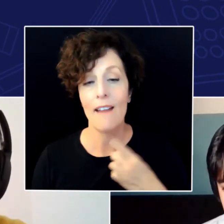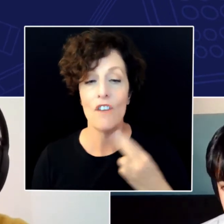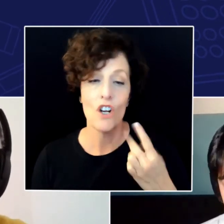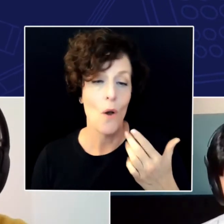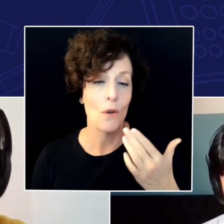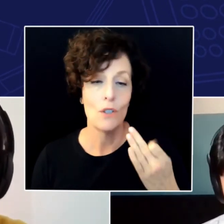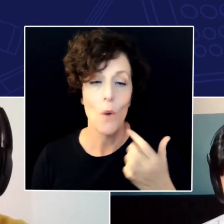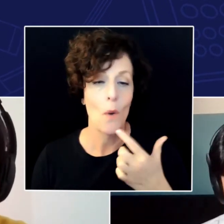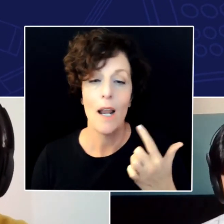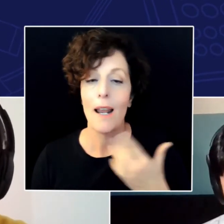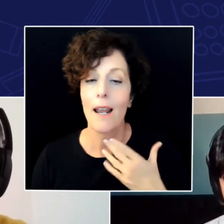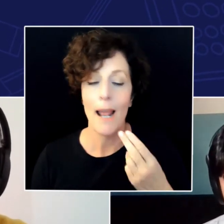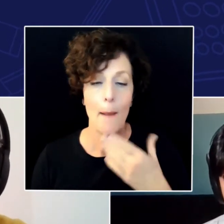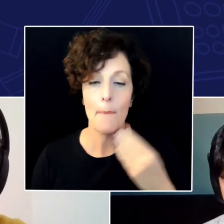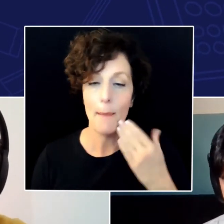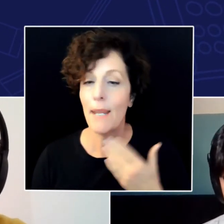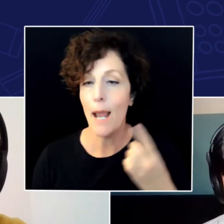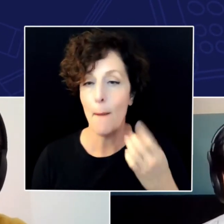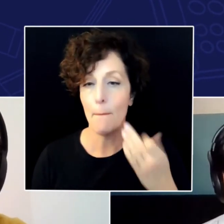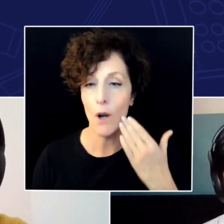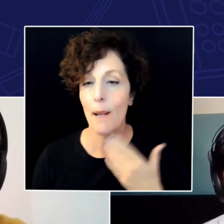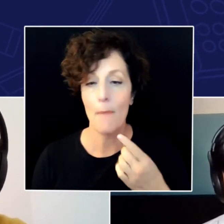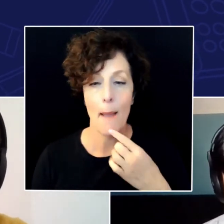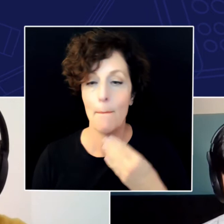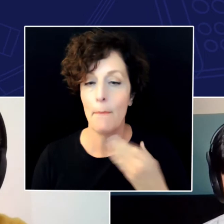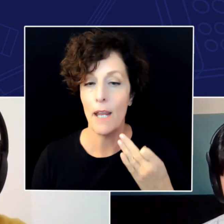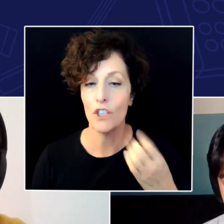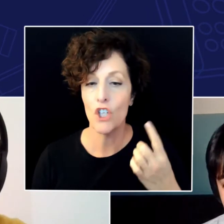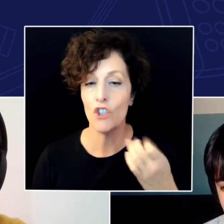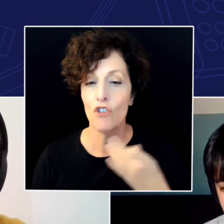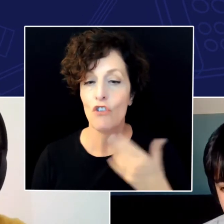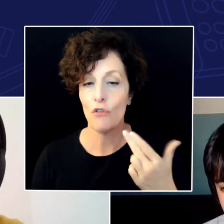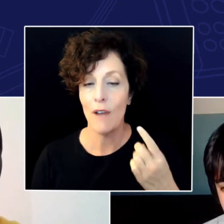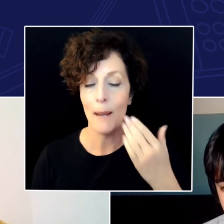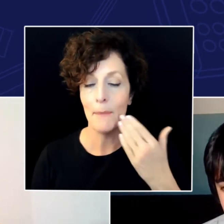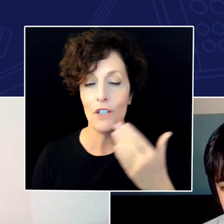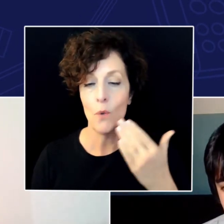So, like, maybe at a party that my parents dragged me to or whatnot.